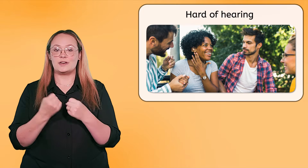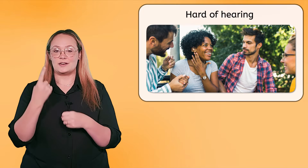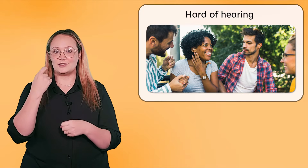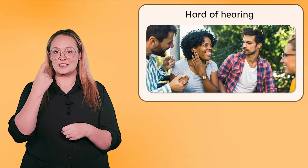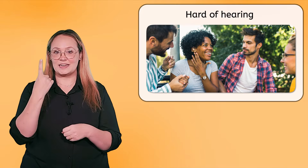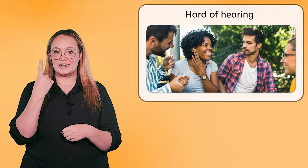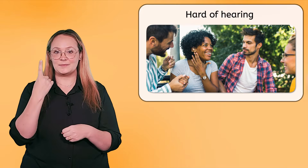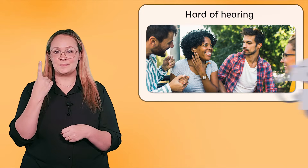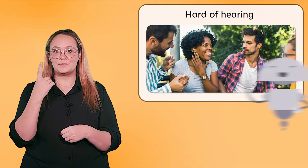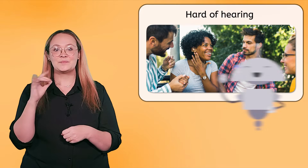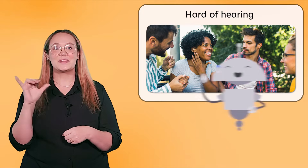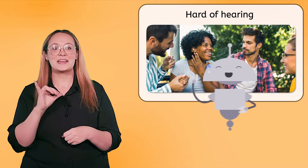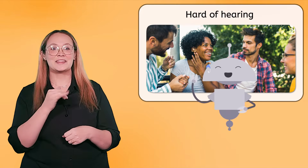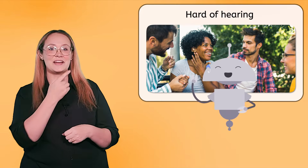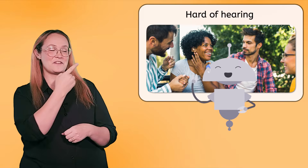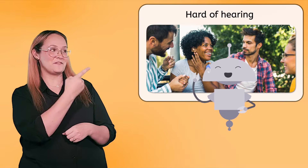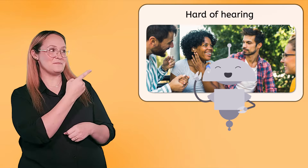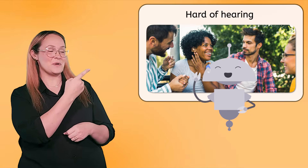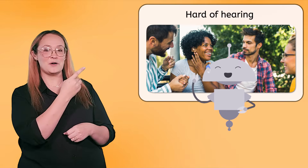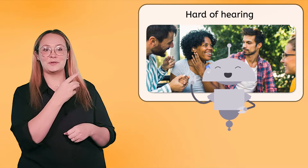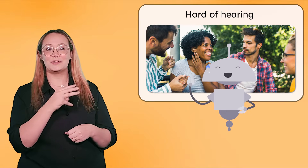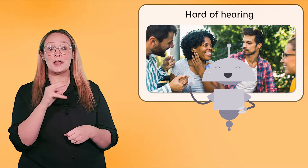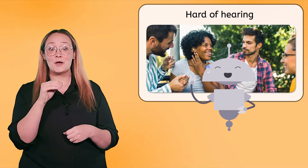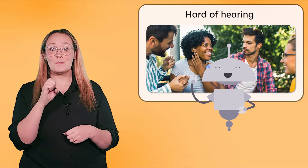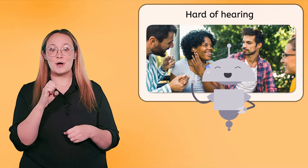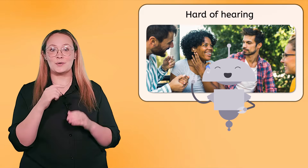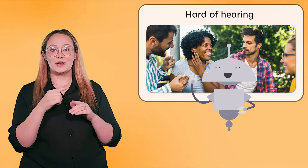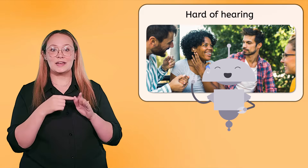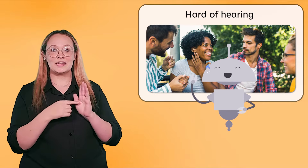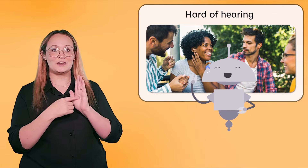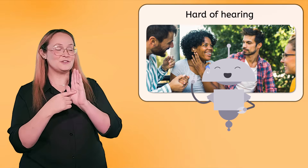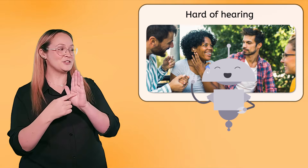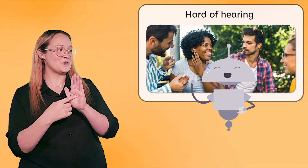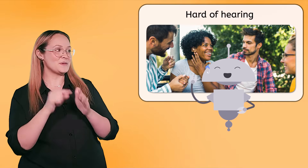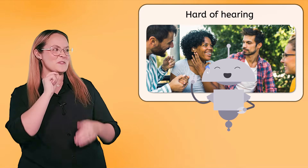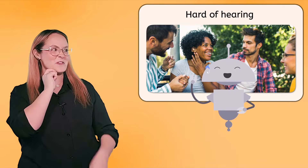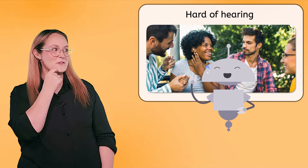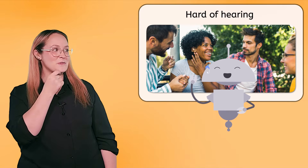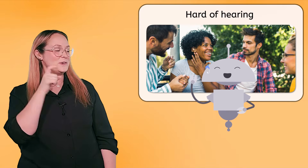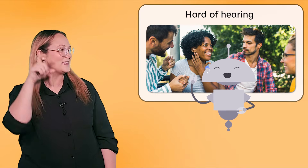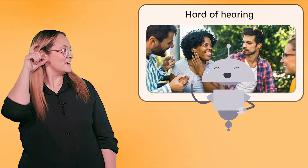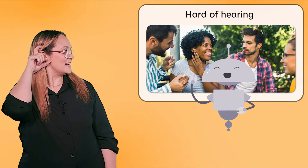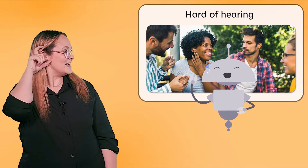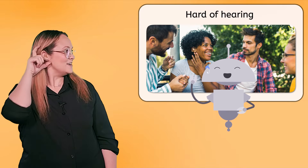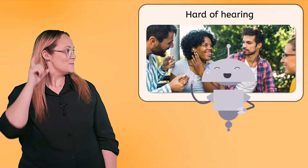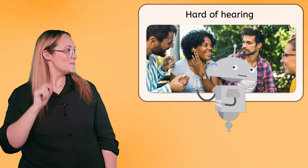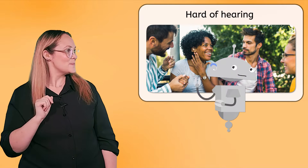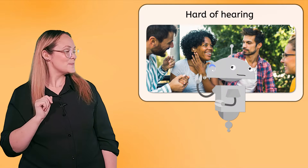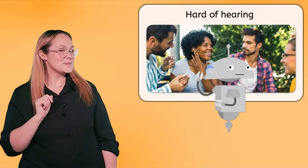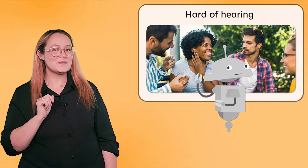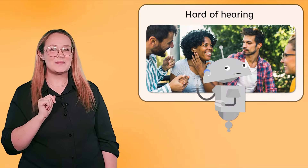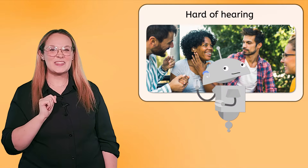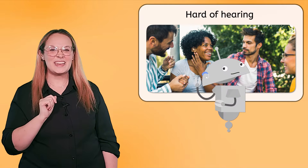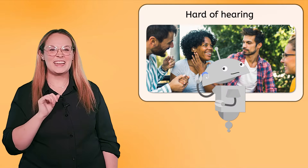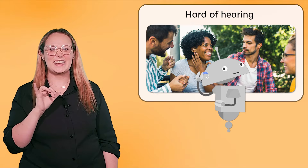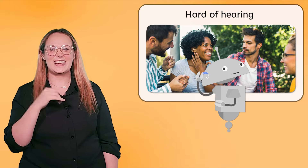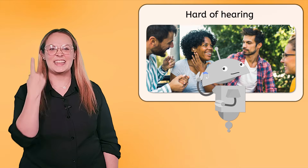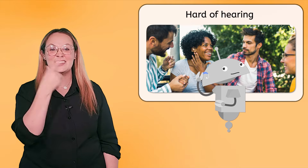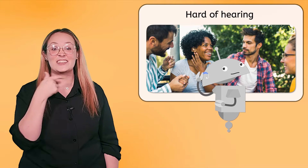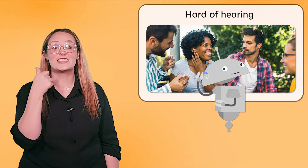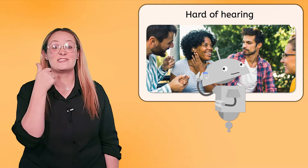in understanding, like our friend Mo. Mo, can you show them your cool hearing aid? It looks